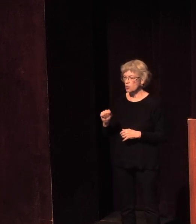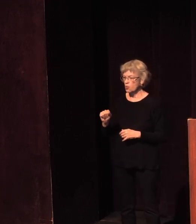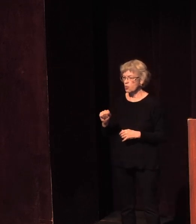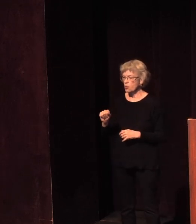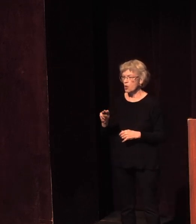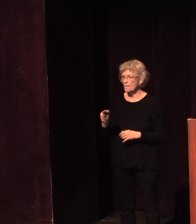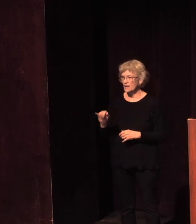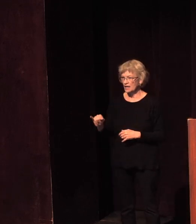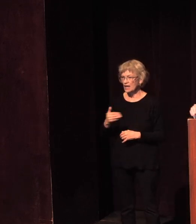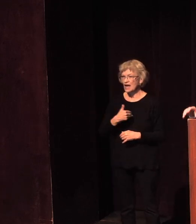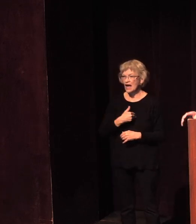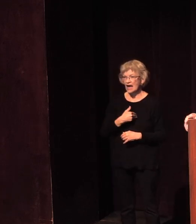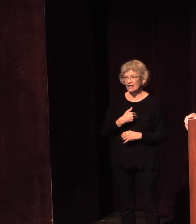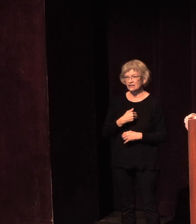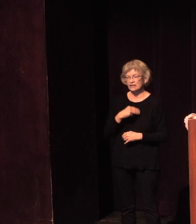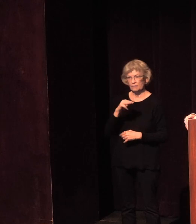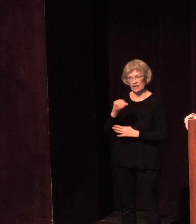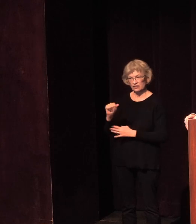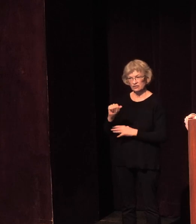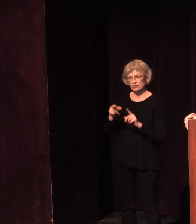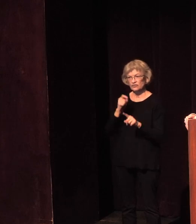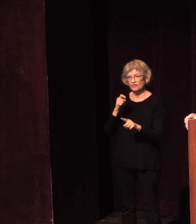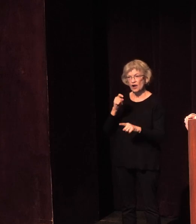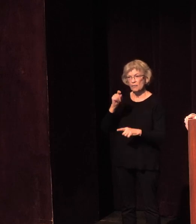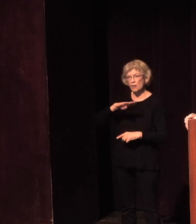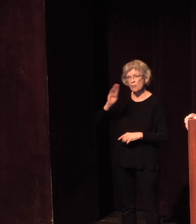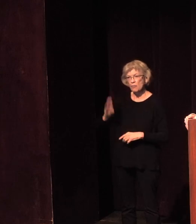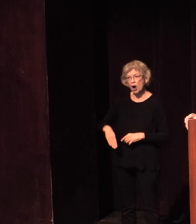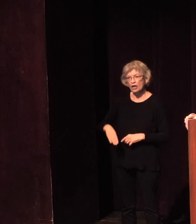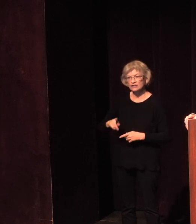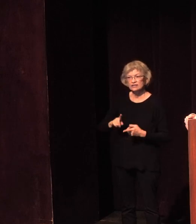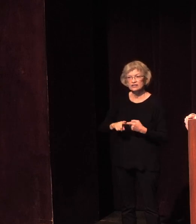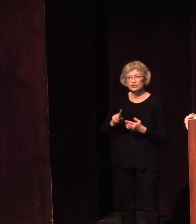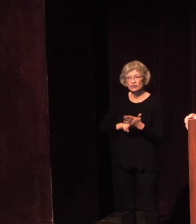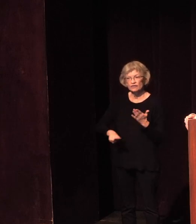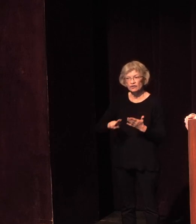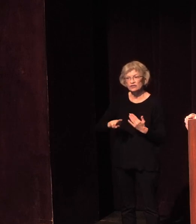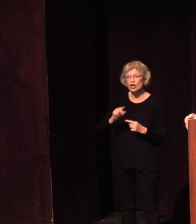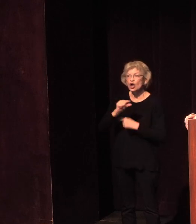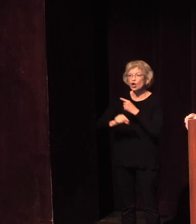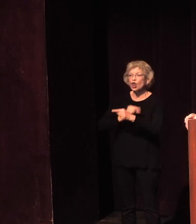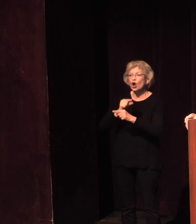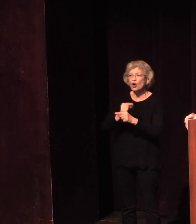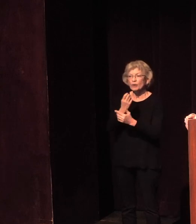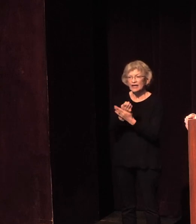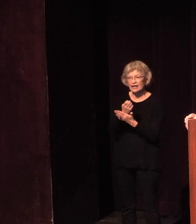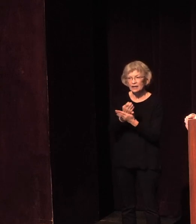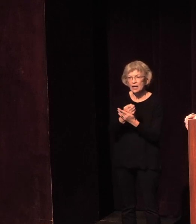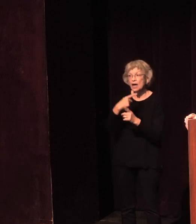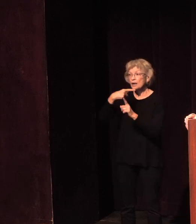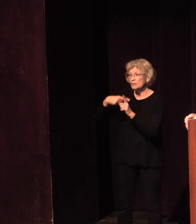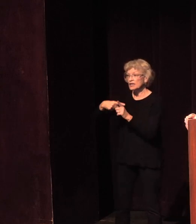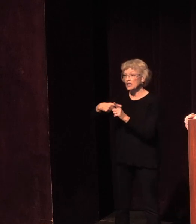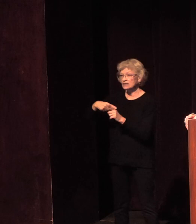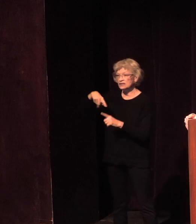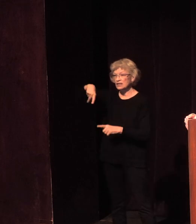well as in administration. Dr. Goswami holds a master's degree in development economics from Boston University as well as a